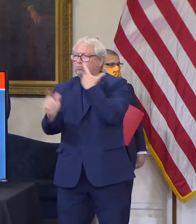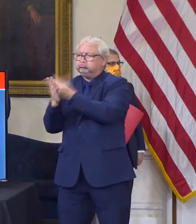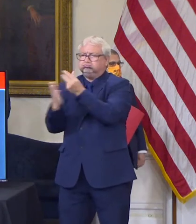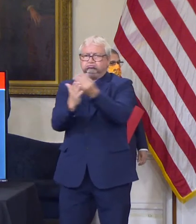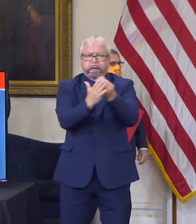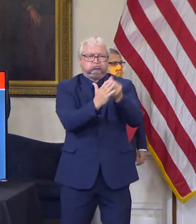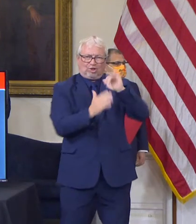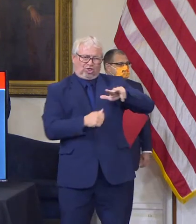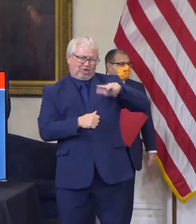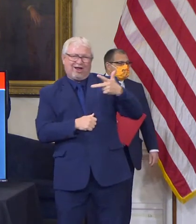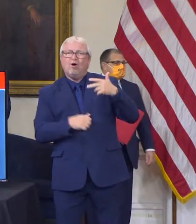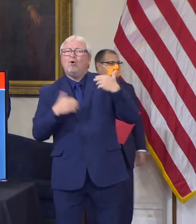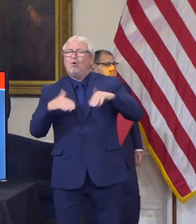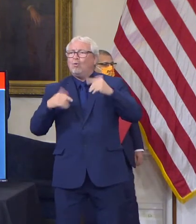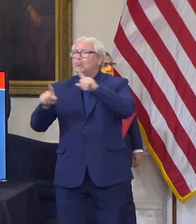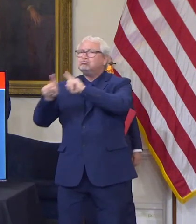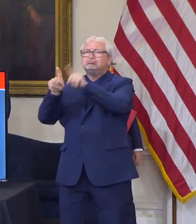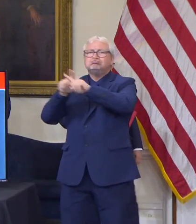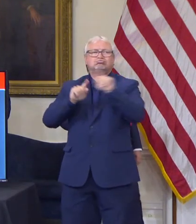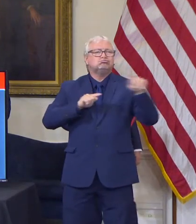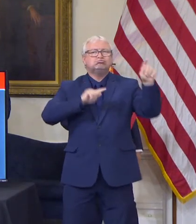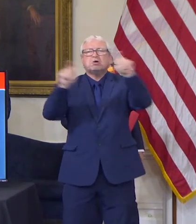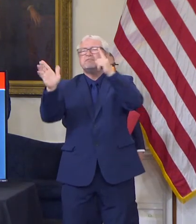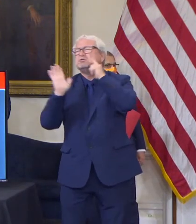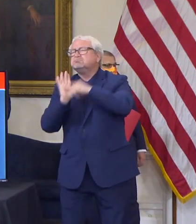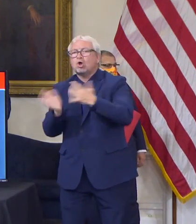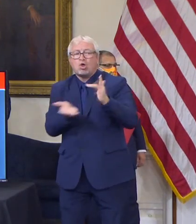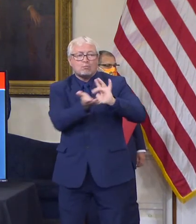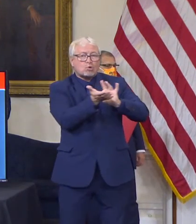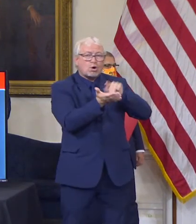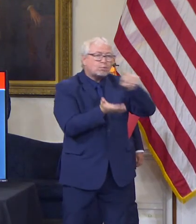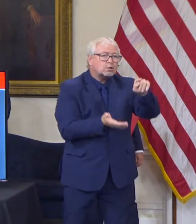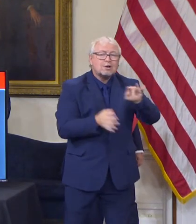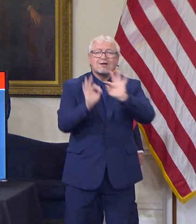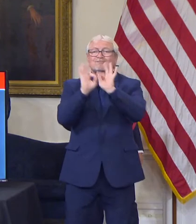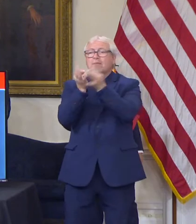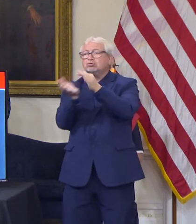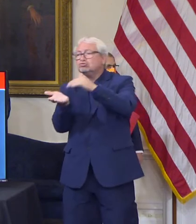We have mobilealized a robust network of vaccination providers, including pharmacies,